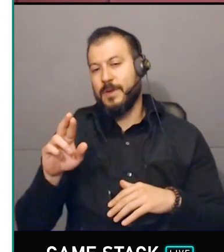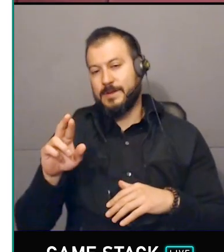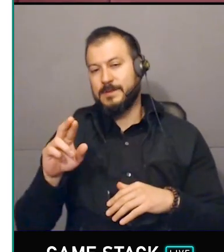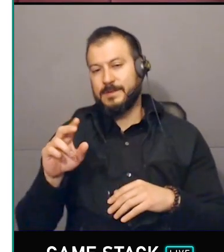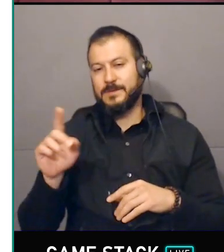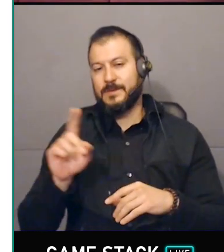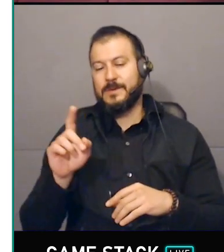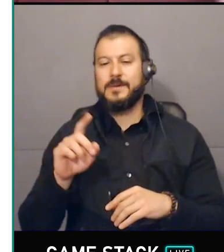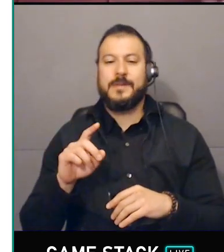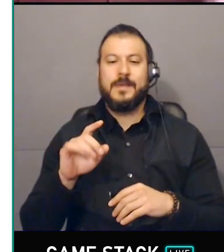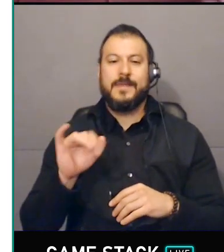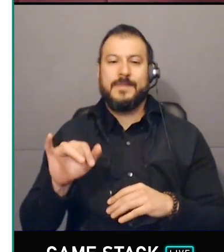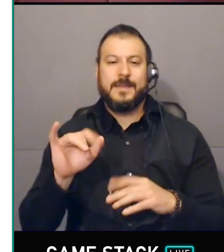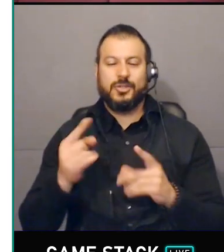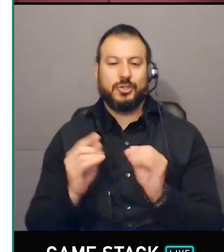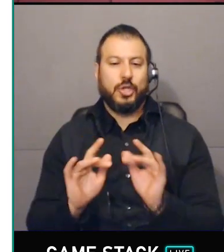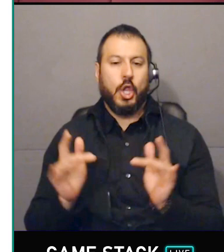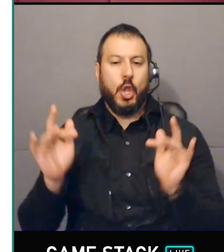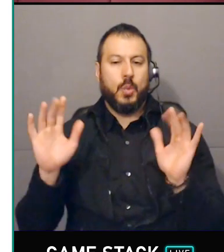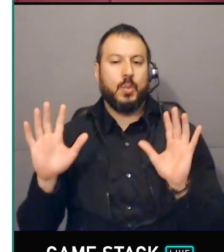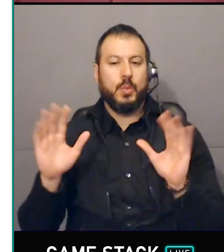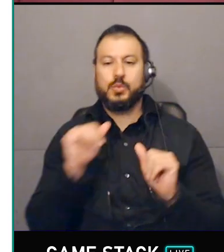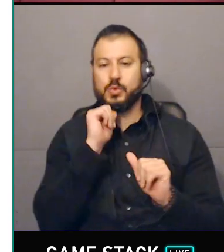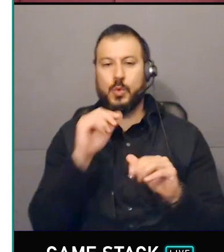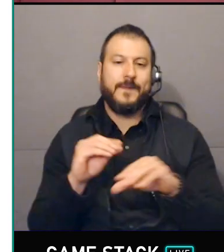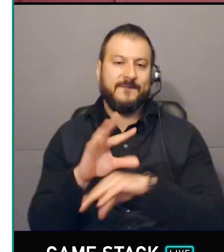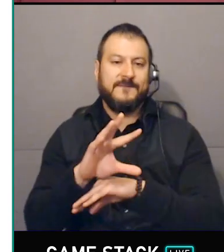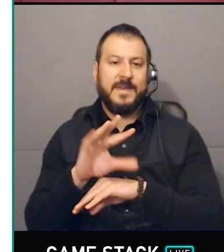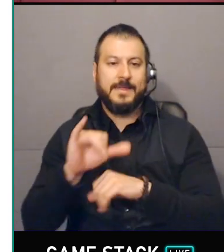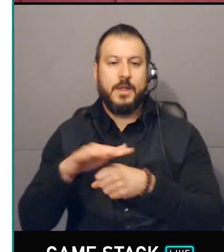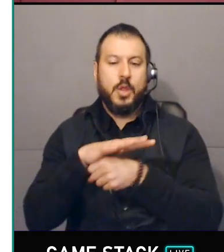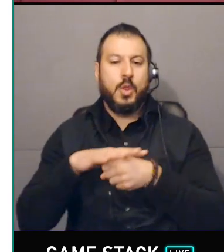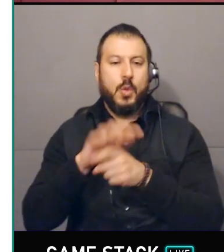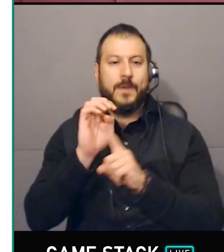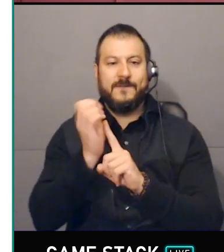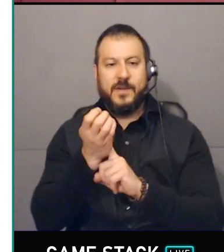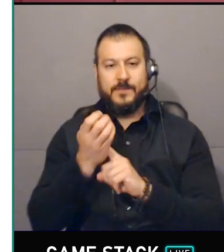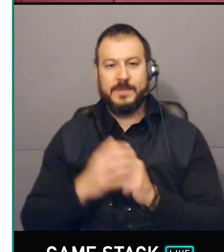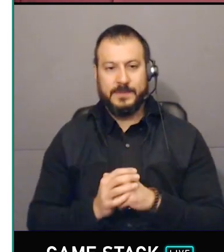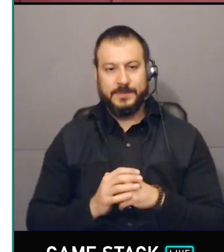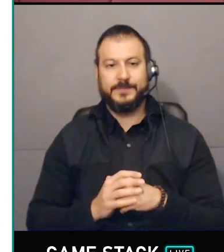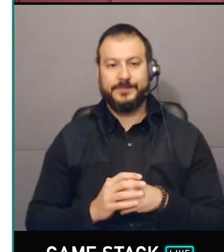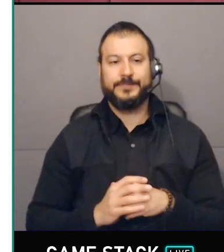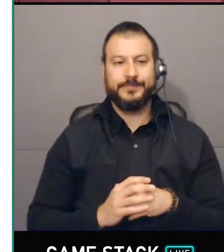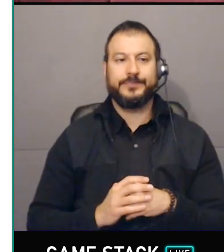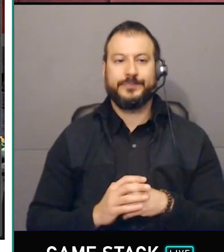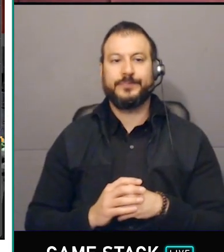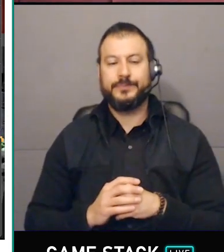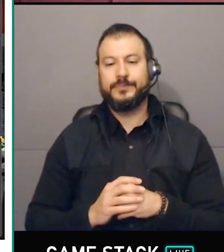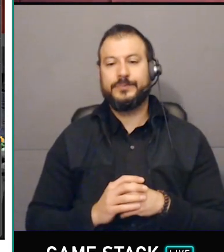the right where the emissives just glow and don't affect the local environment of other geometry nearby.